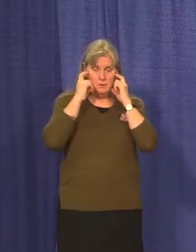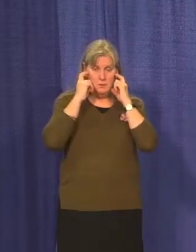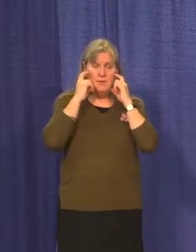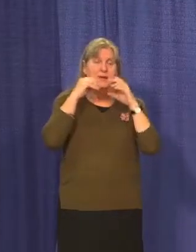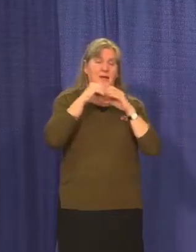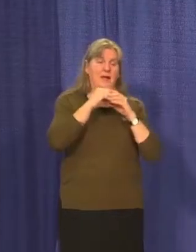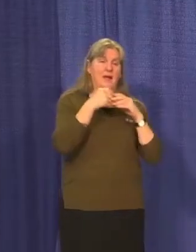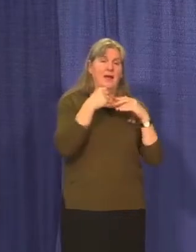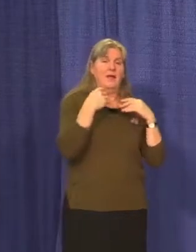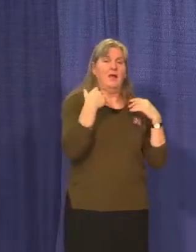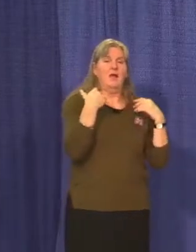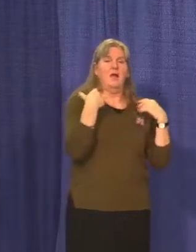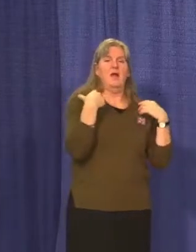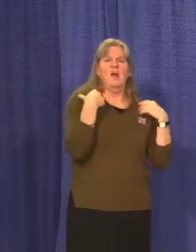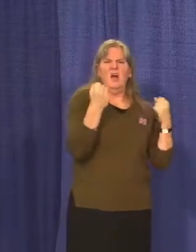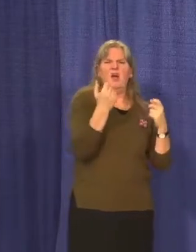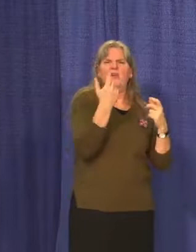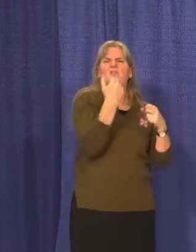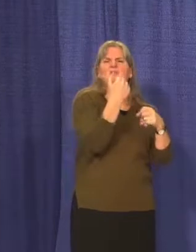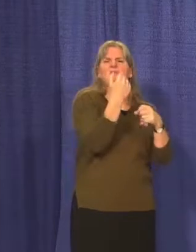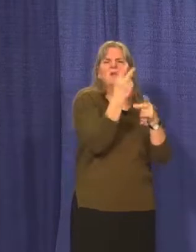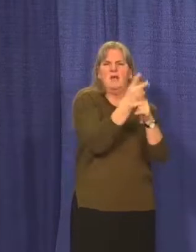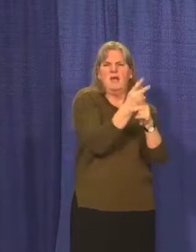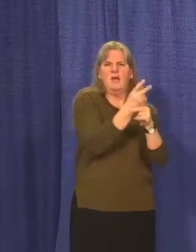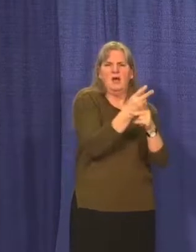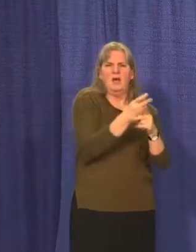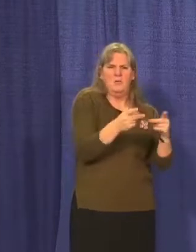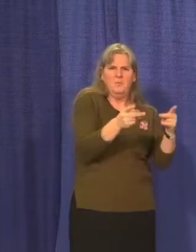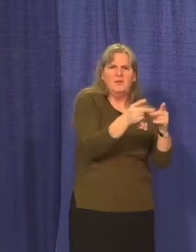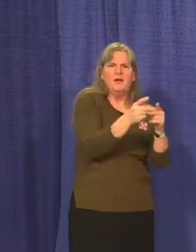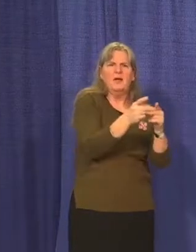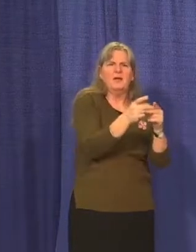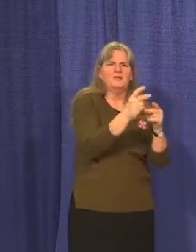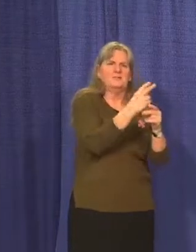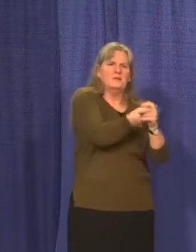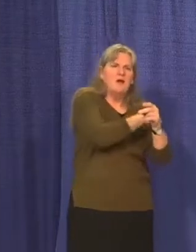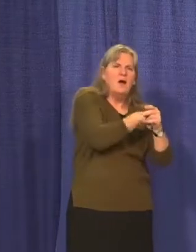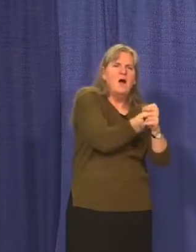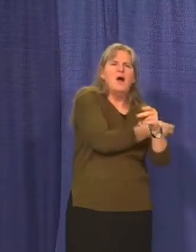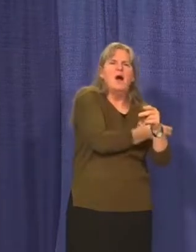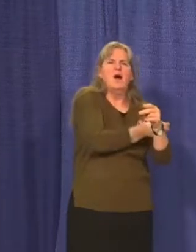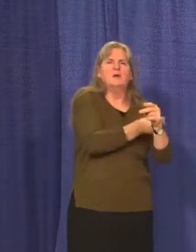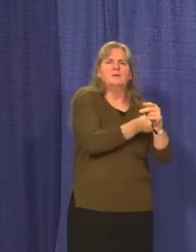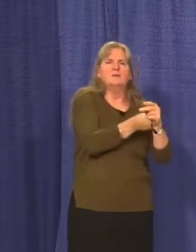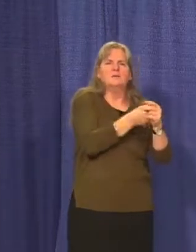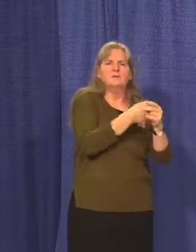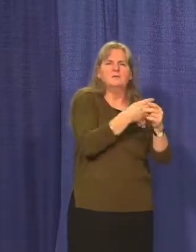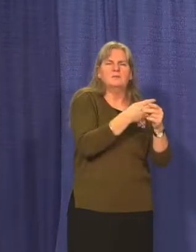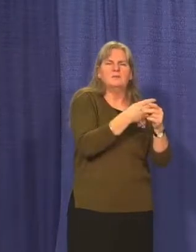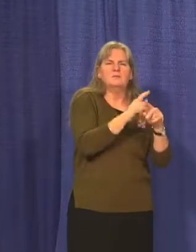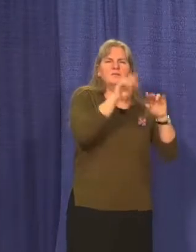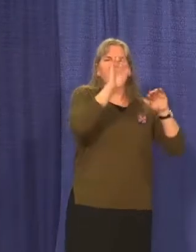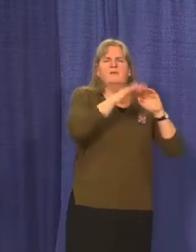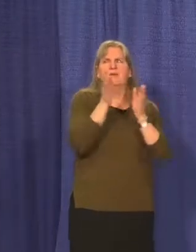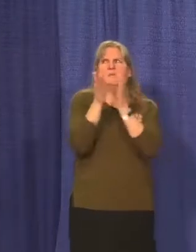really very different from the recommendations that generally come to the public, and for